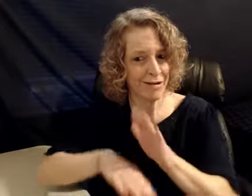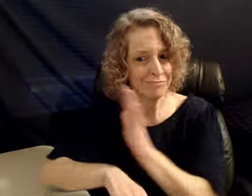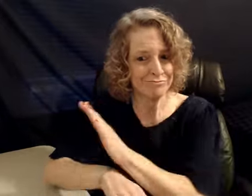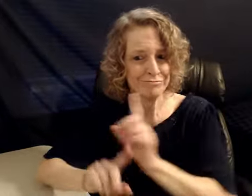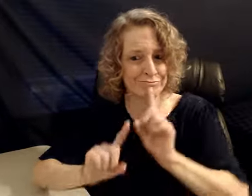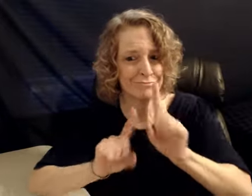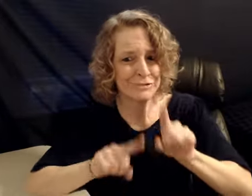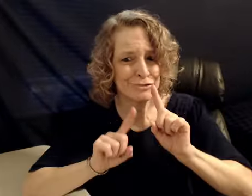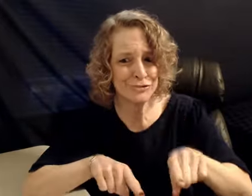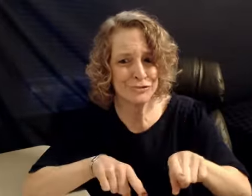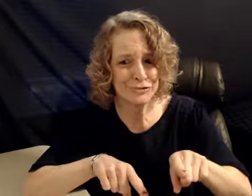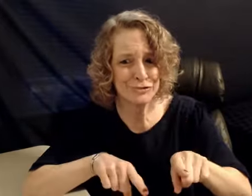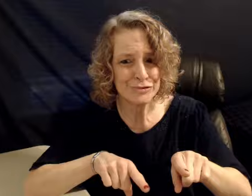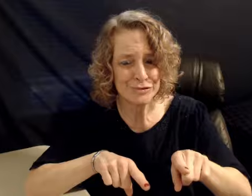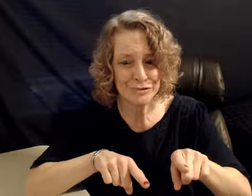the D/HH's answers.